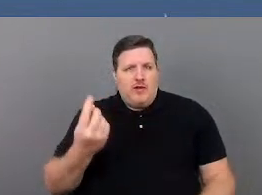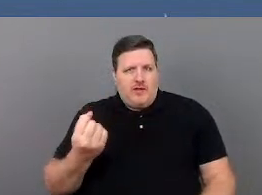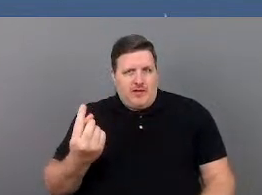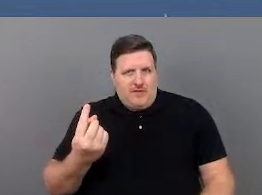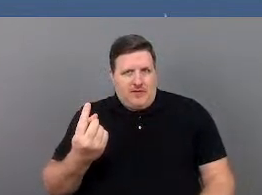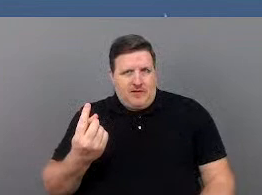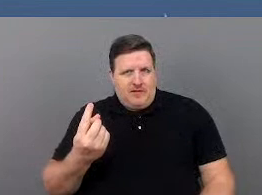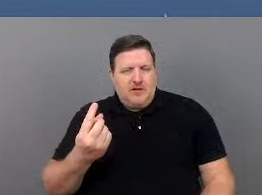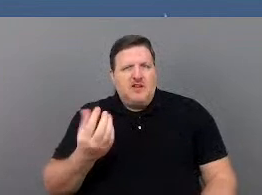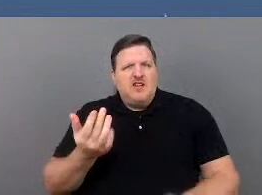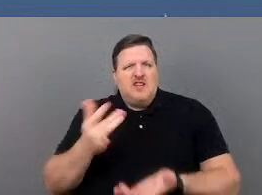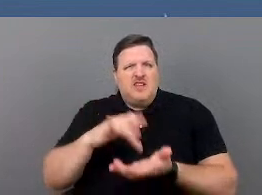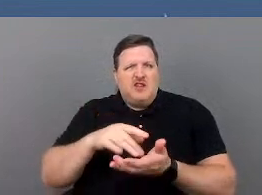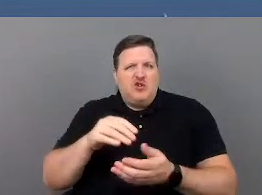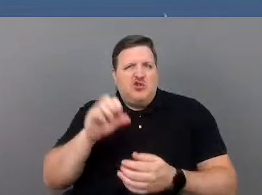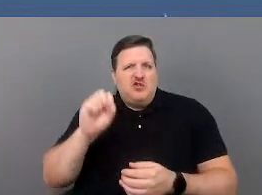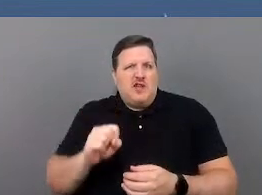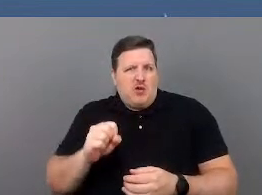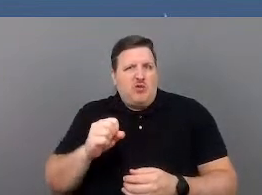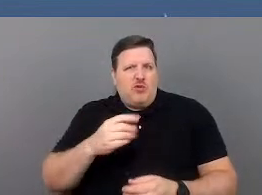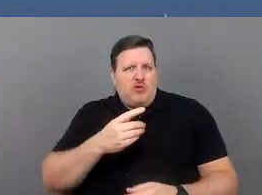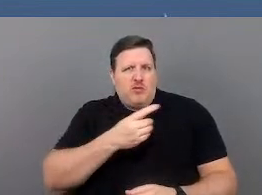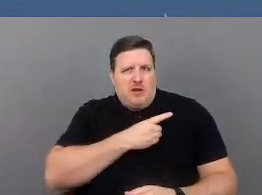BUT I KNOW MY FELLOW MINNEAPOLITANS ELSEWHERE IN THE CITY ARE NOT SO BLESSED.